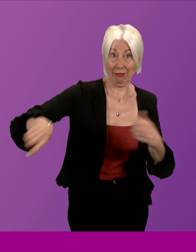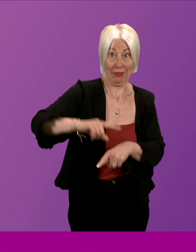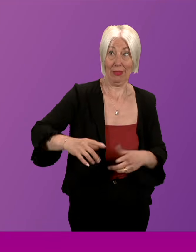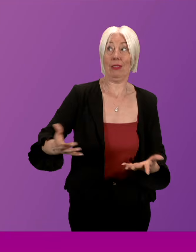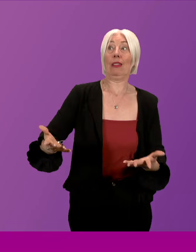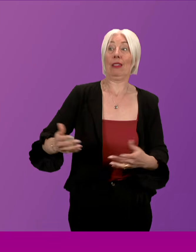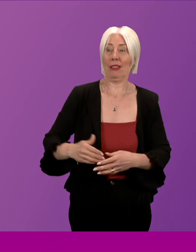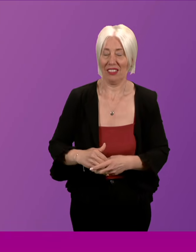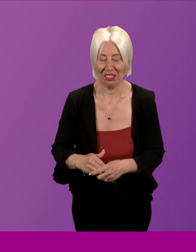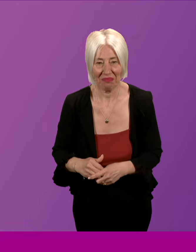I simply say to Mr Smith—